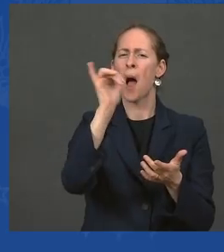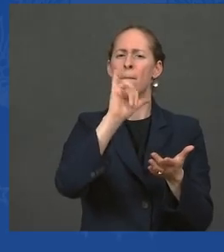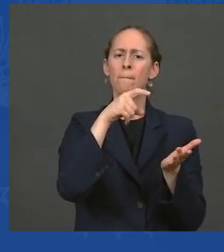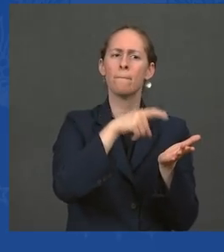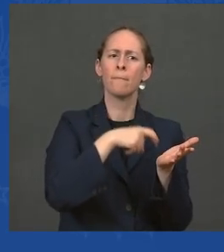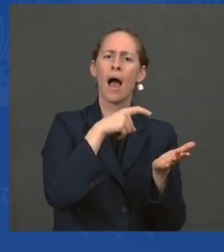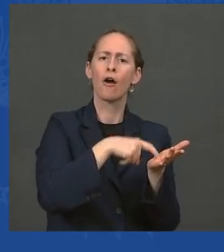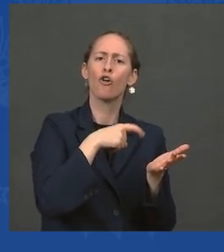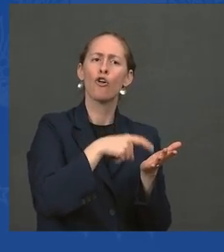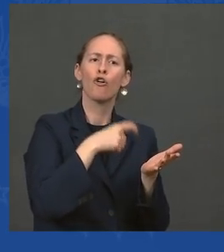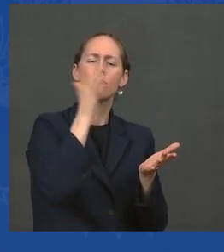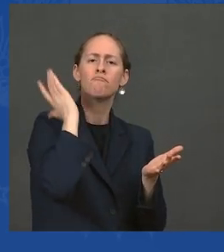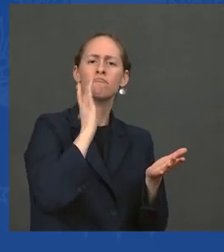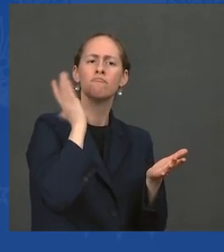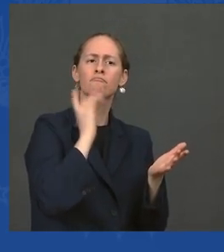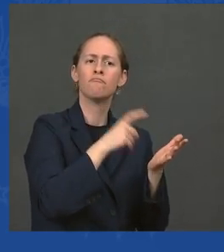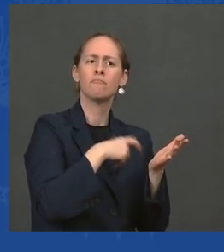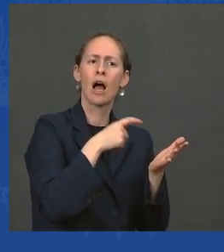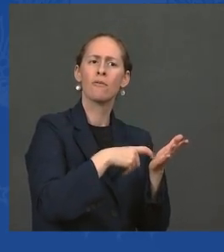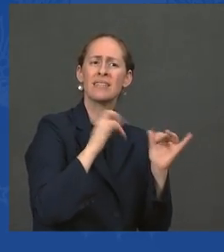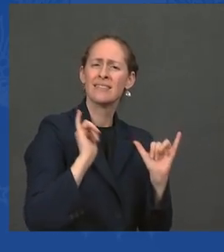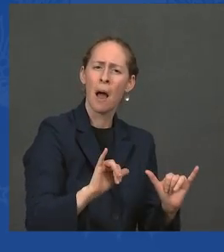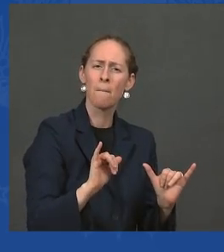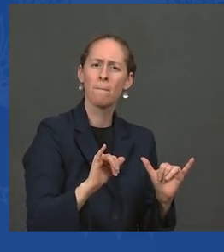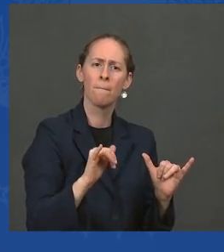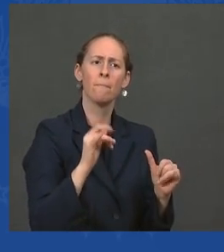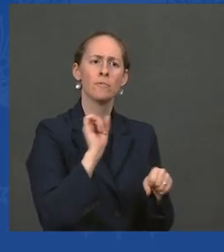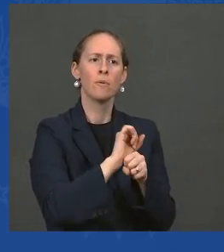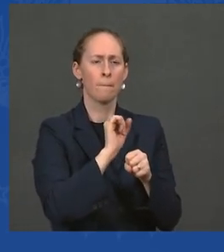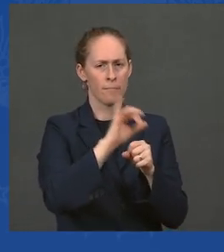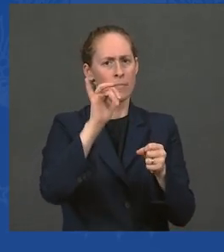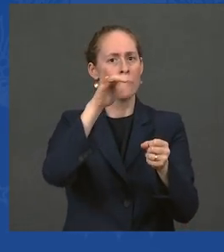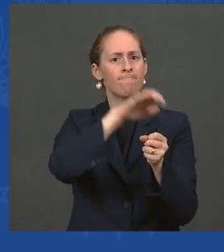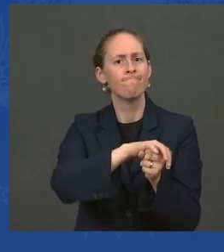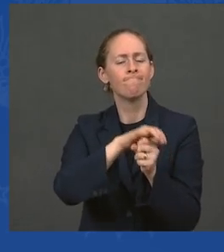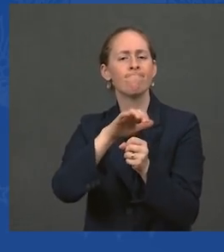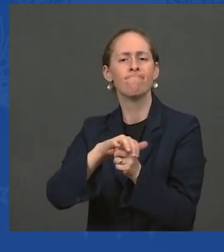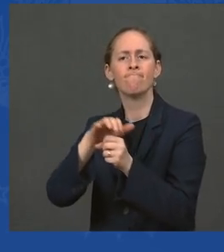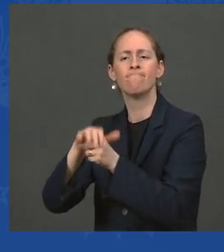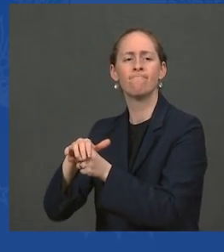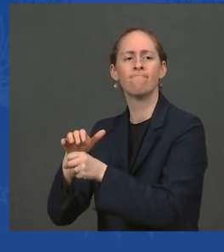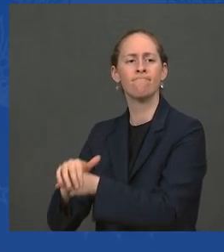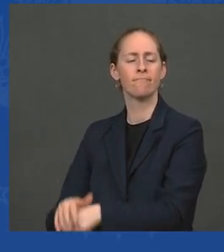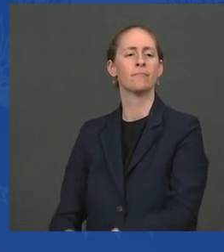We have thousands of them that need to be capped. In addition to that, we have methane leaks that are all over.